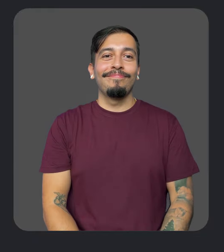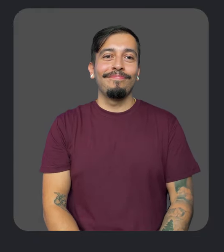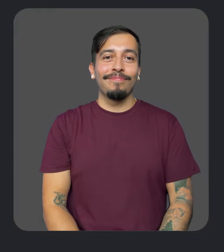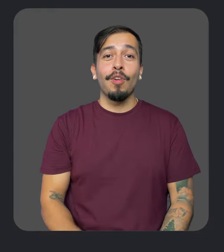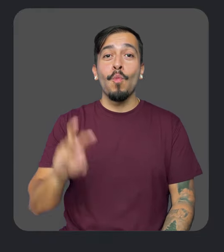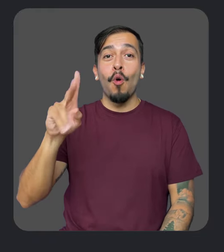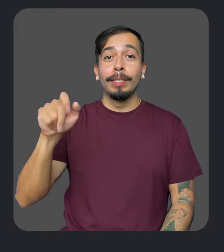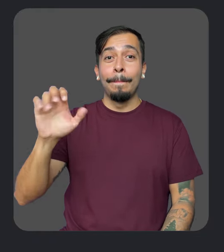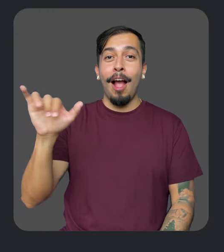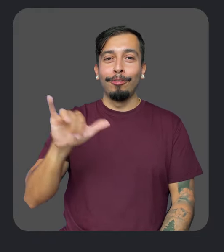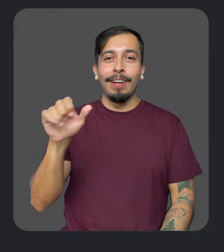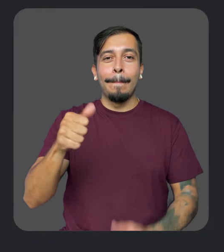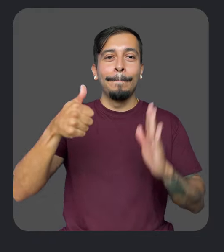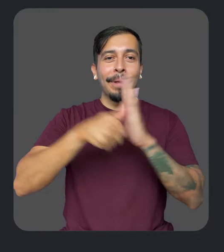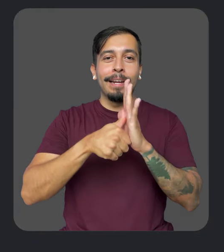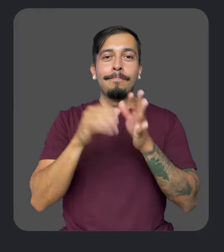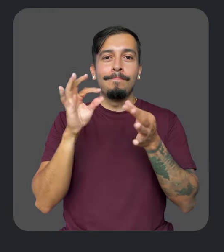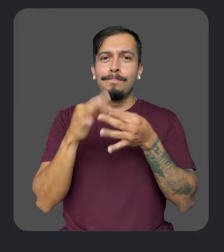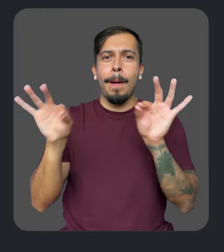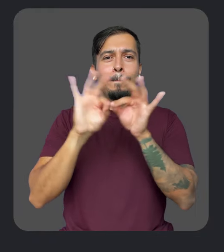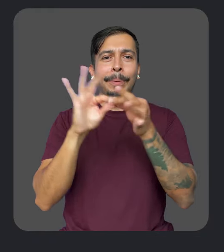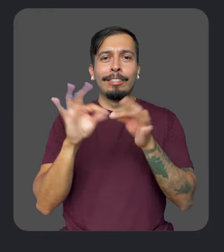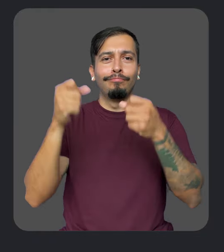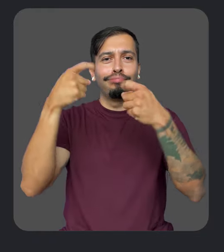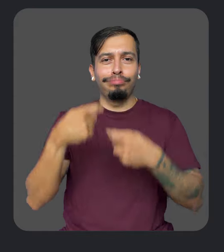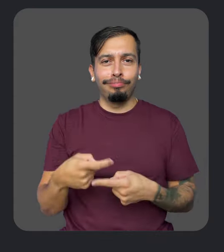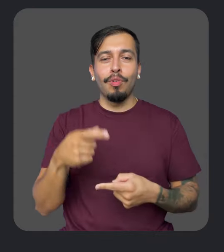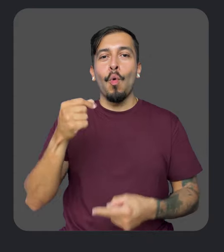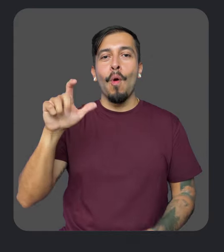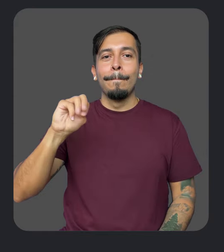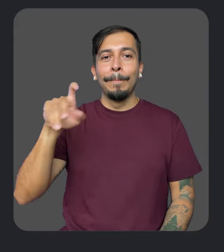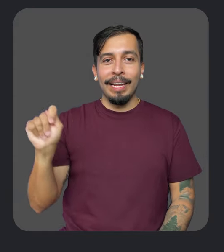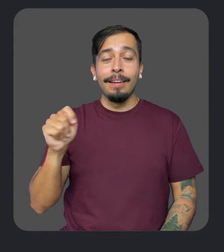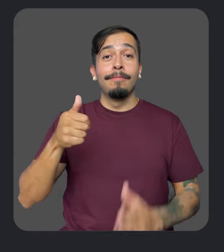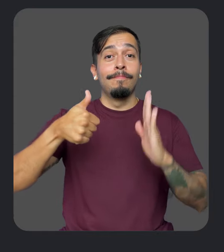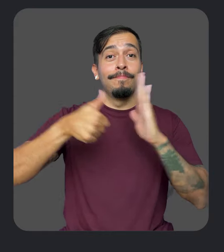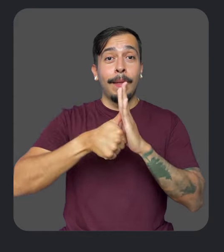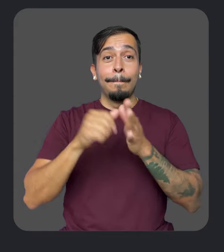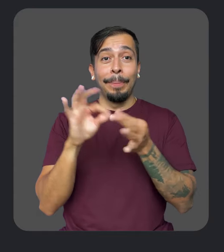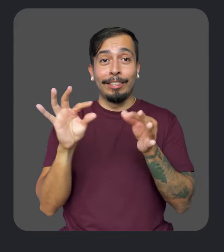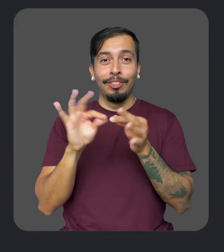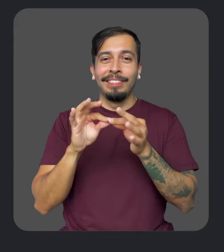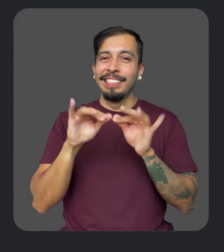Also in Workspace, you can now pin important messages in Google Meet! When you pin a message, it stays at the top of the chat